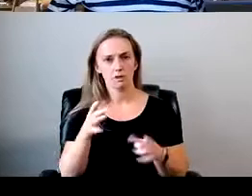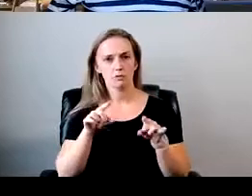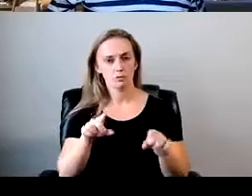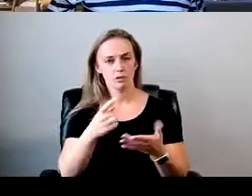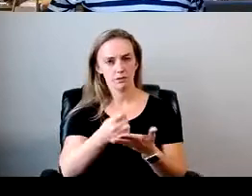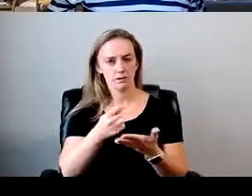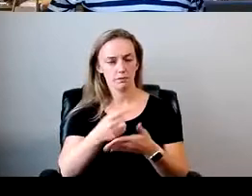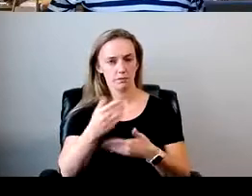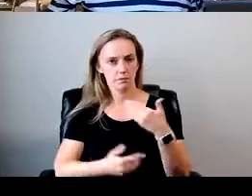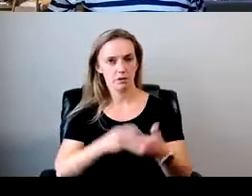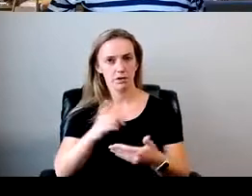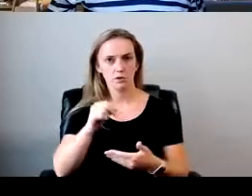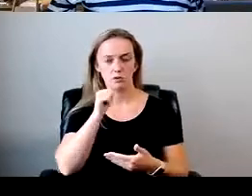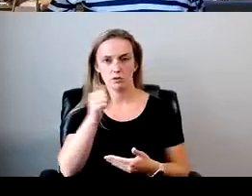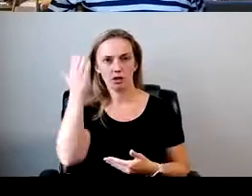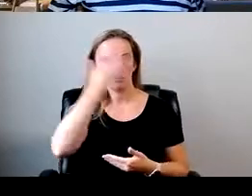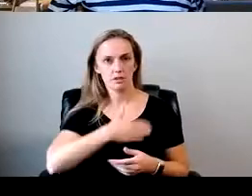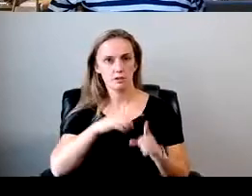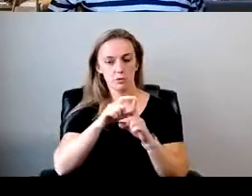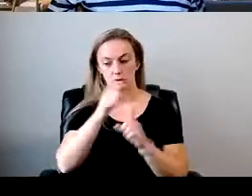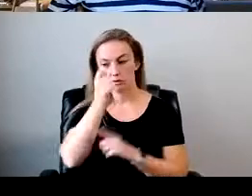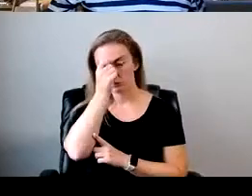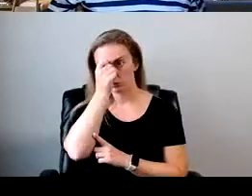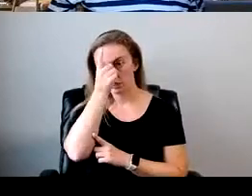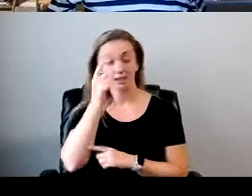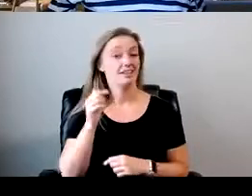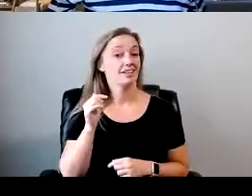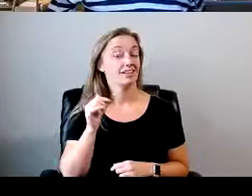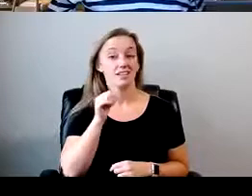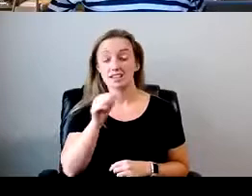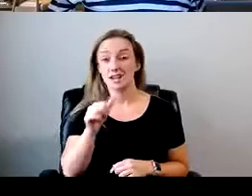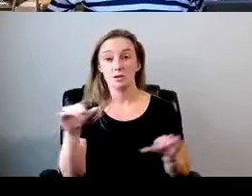do not look past the word understand, it does not do any good to provide alternate